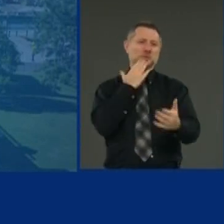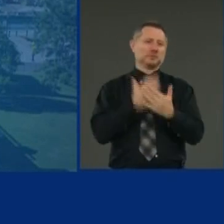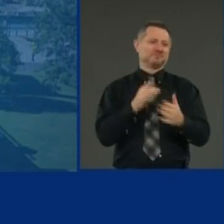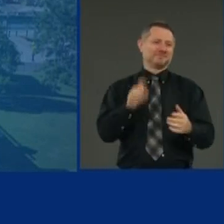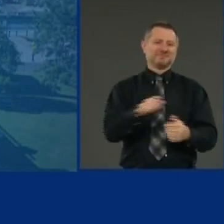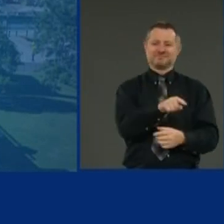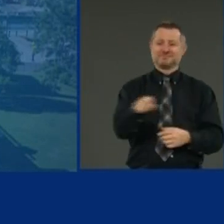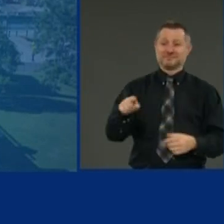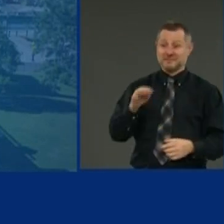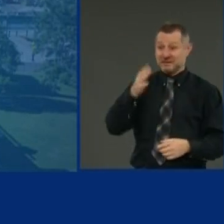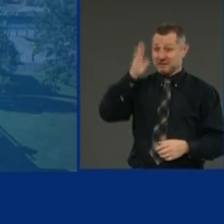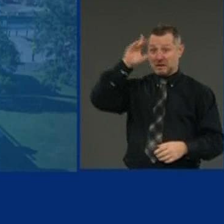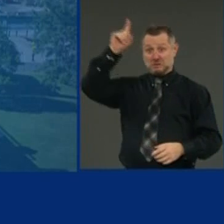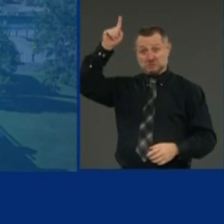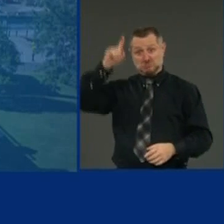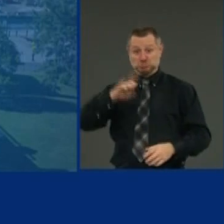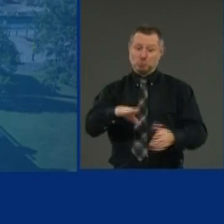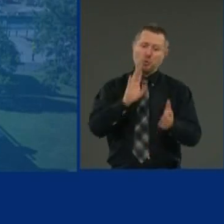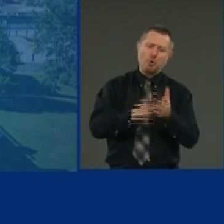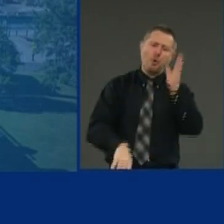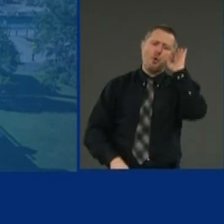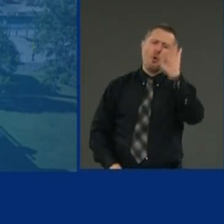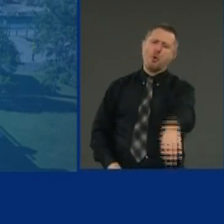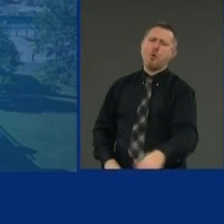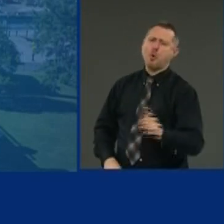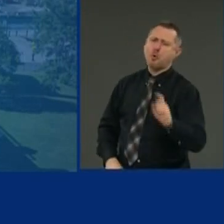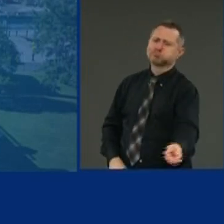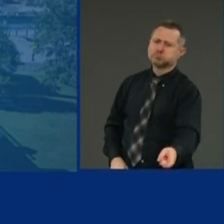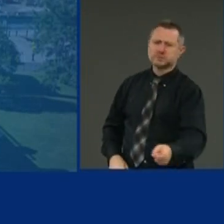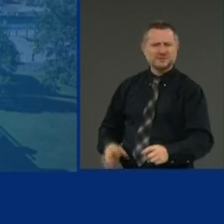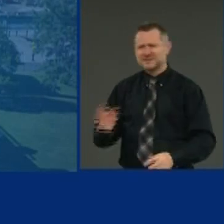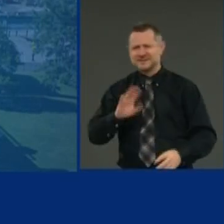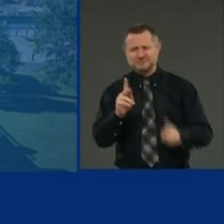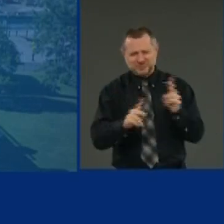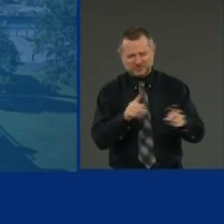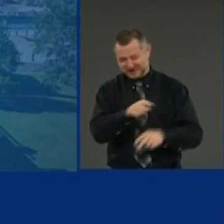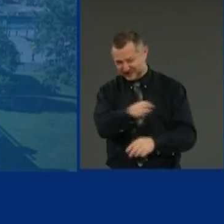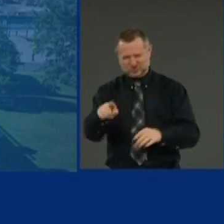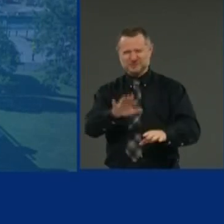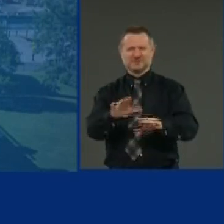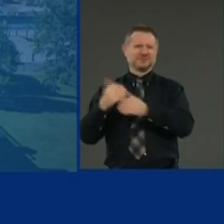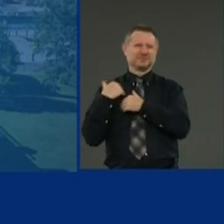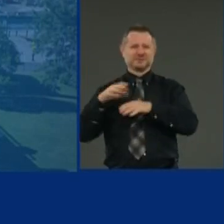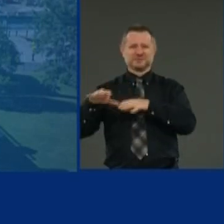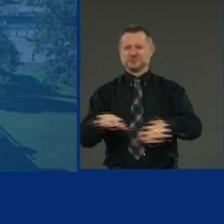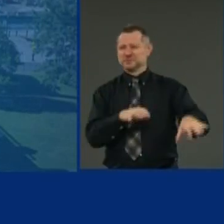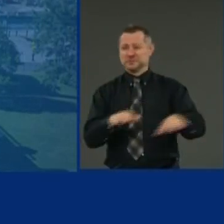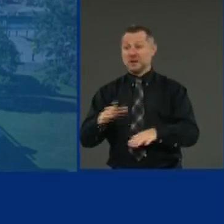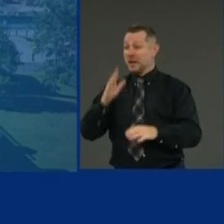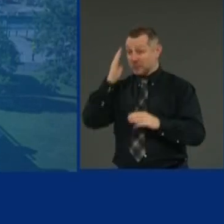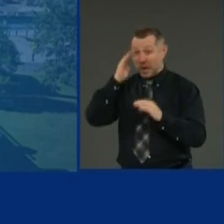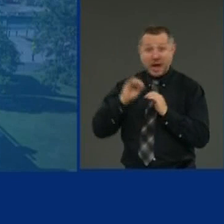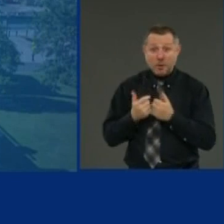YOU WHAT HAPPENS IN WESTCHESTER. IN NEW ROCHELLE IT WAS ALL DONE BY NEW ROCHELLE. IT WAS NO EXTERNAL FORCE OR ACT OF GOD.